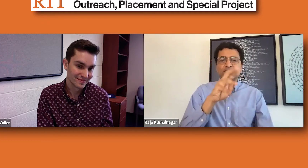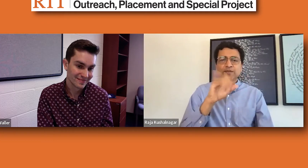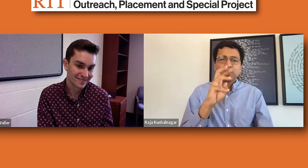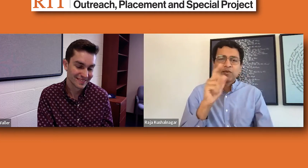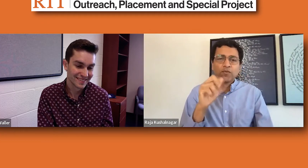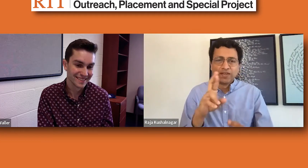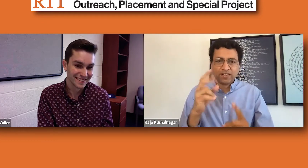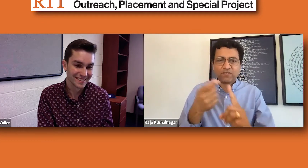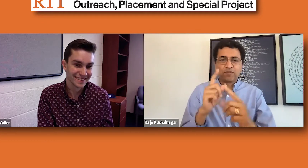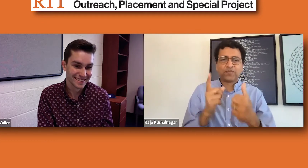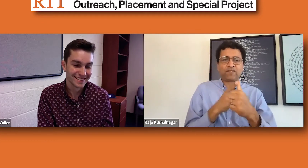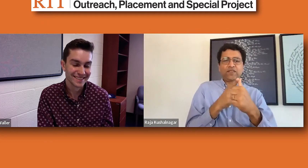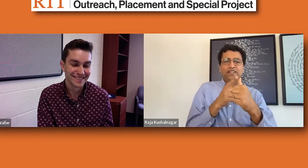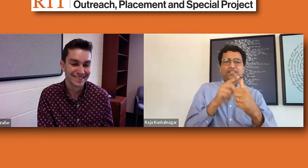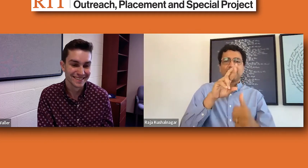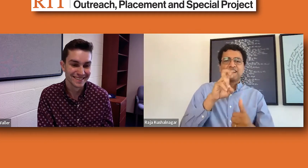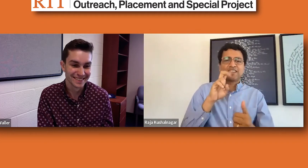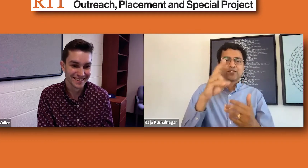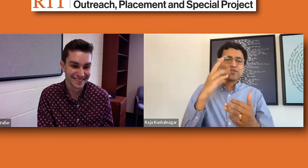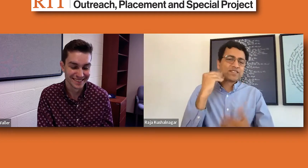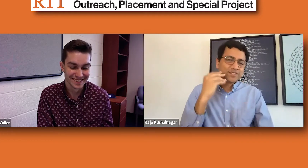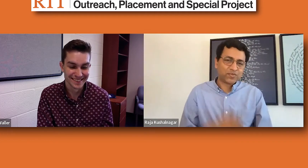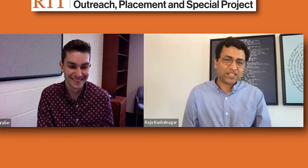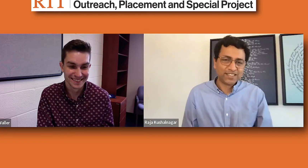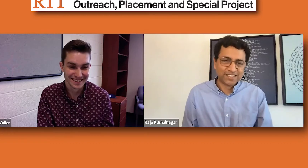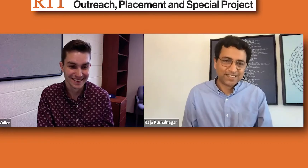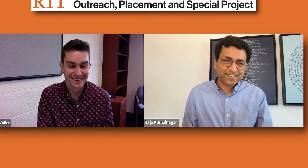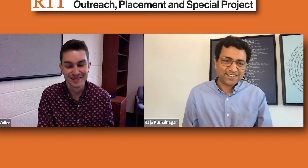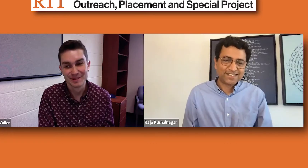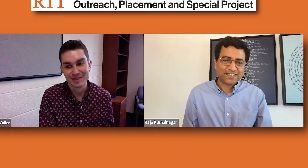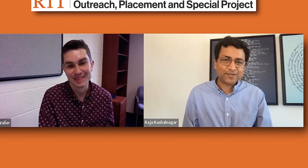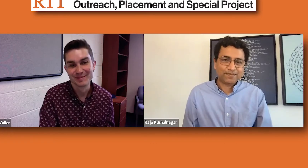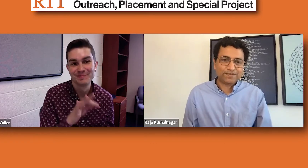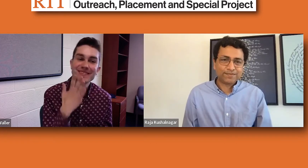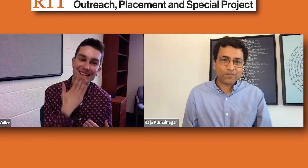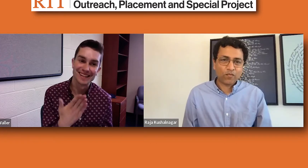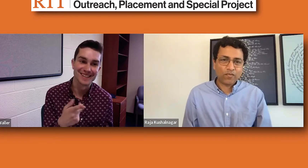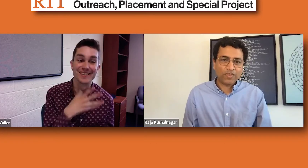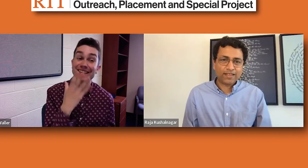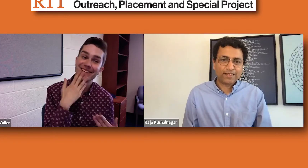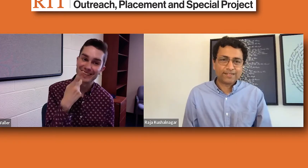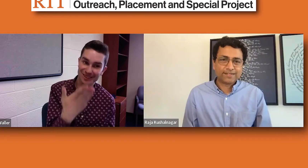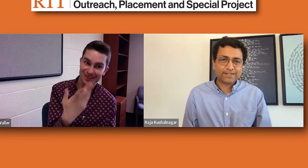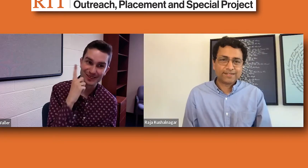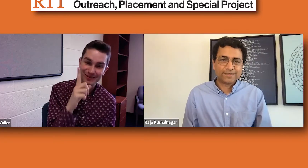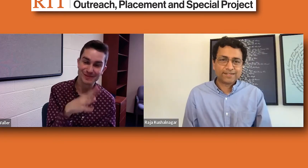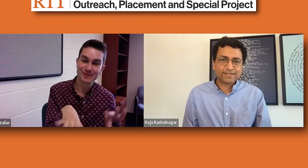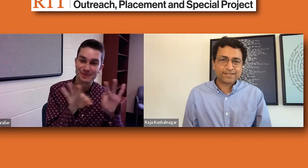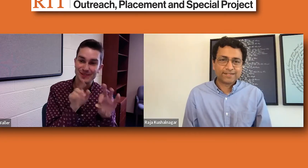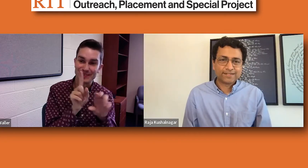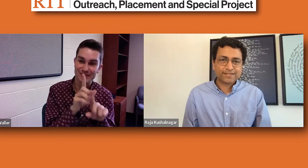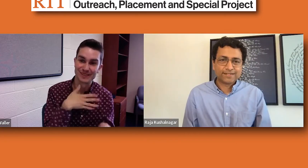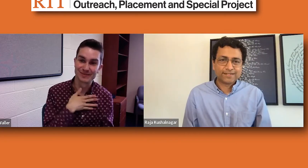My work within the Are You There undergraduate program. Thank you so much.